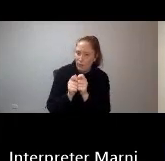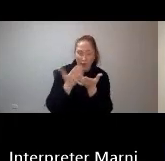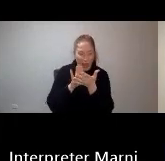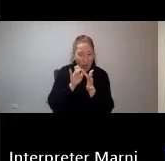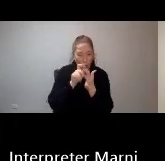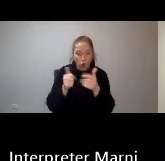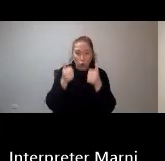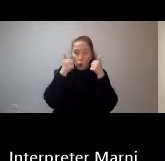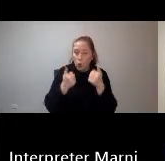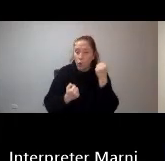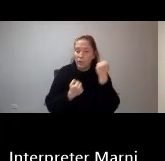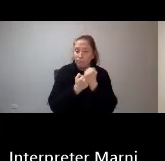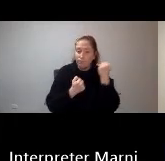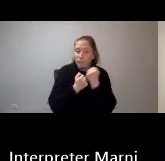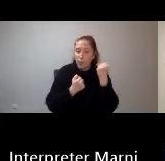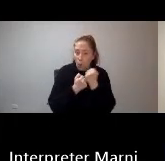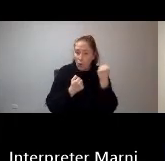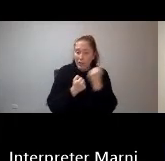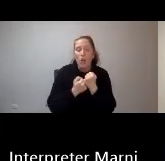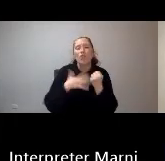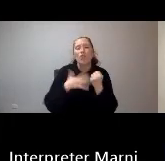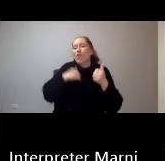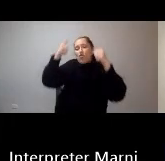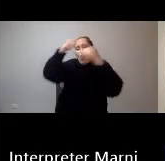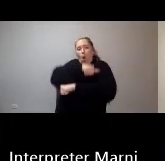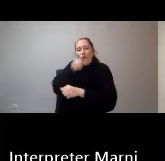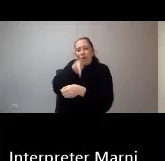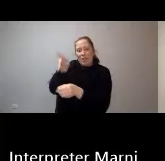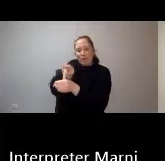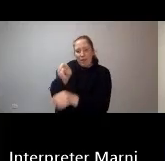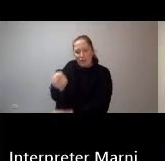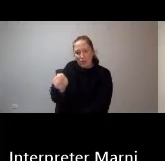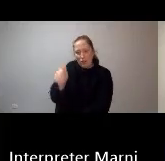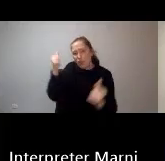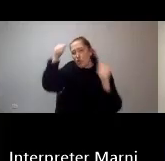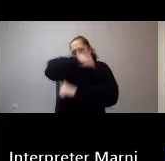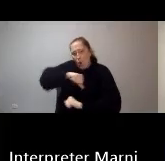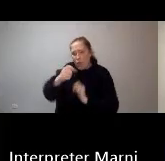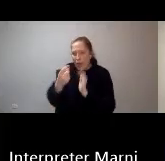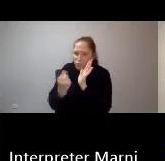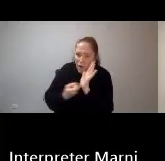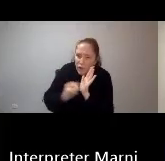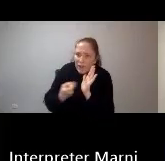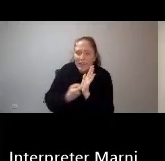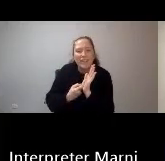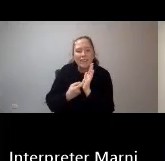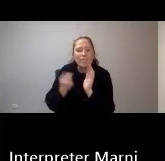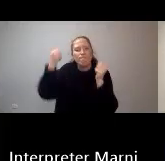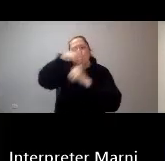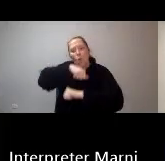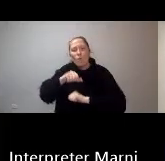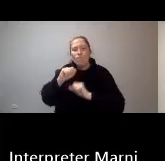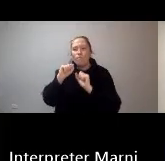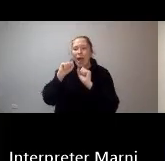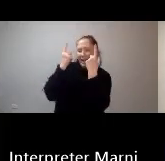you need to know the person really well. You need to be attentive to their preferences and understand their individuality